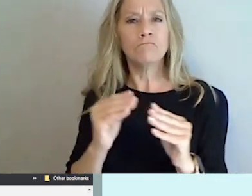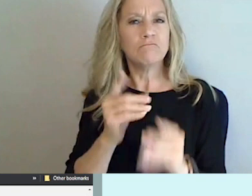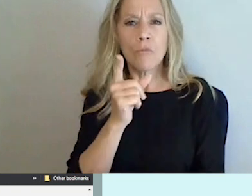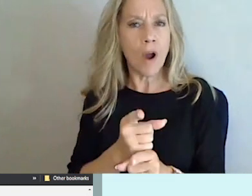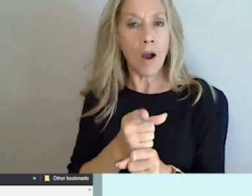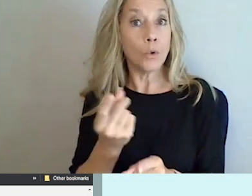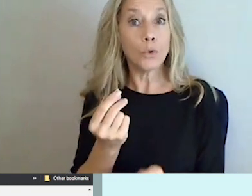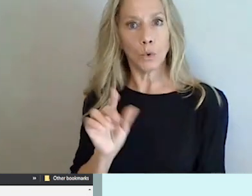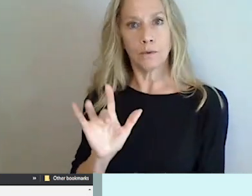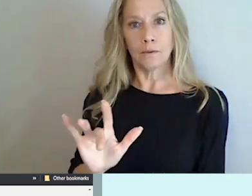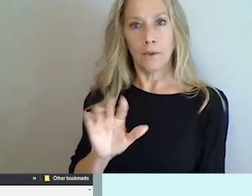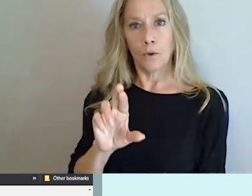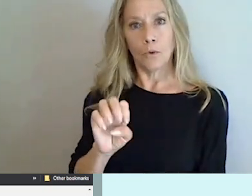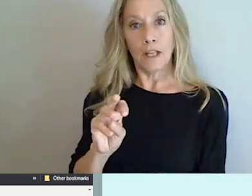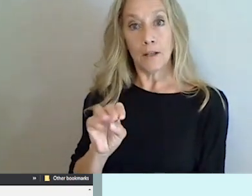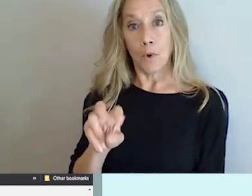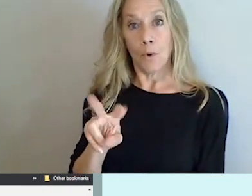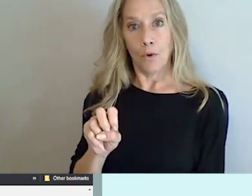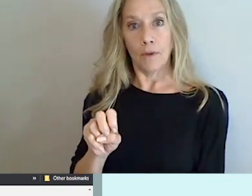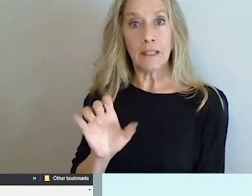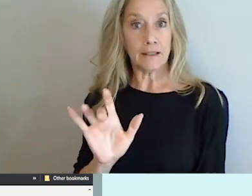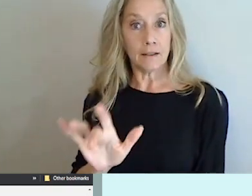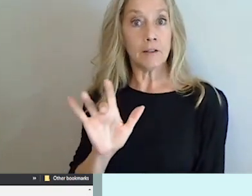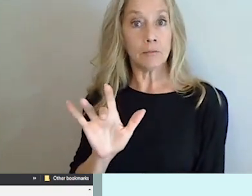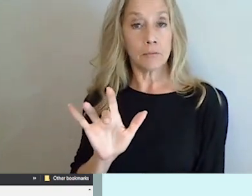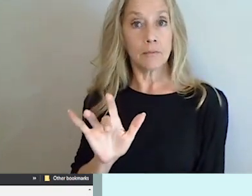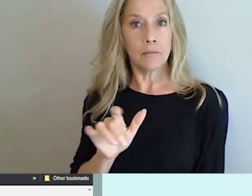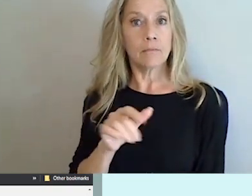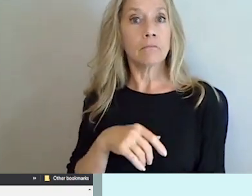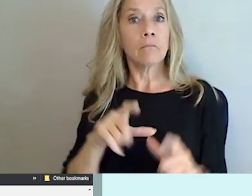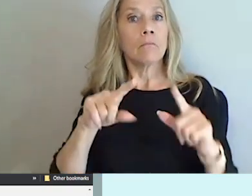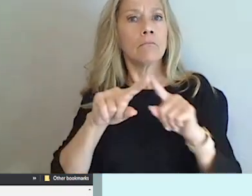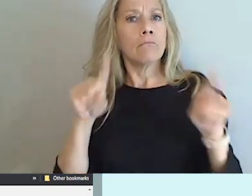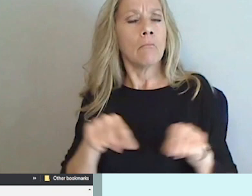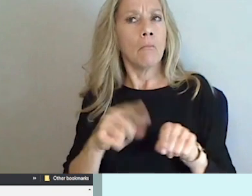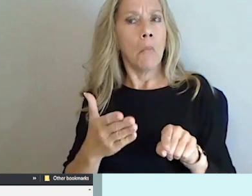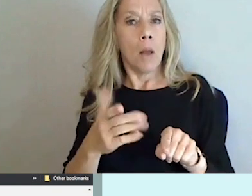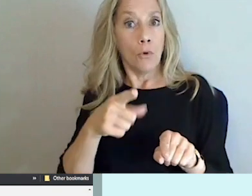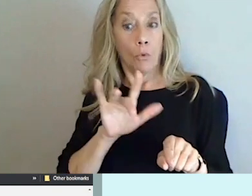click Remove on the Summary Page. You may be asked follow up questions when you remove